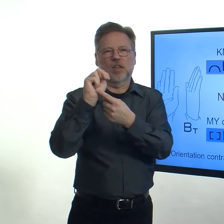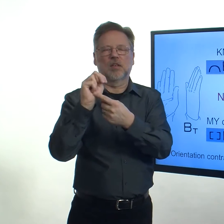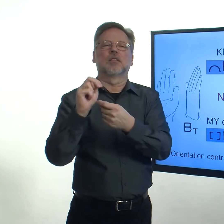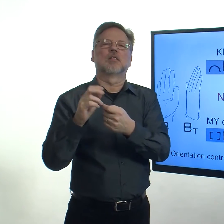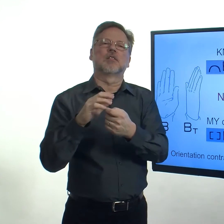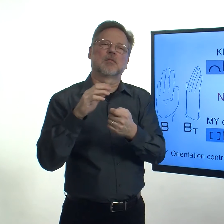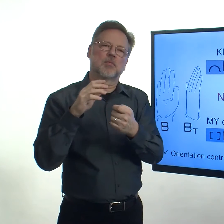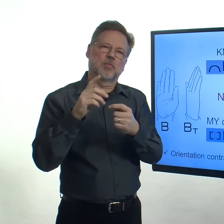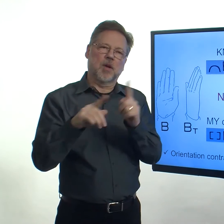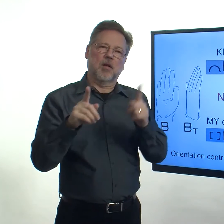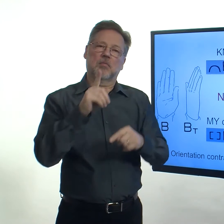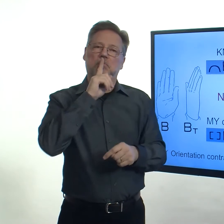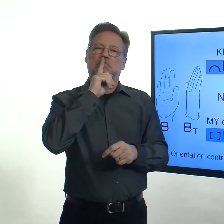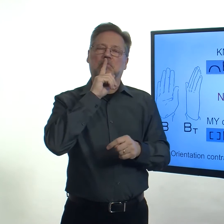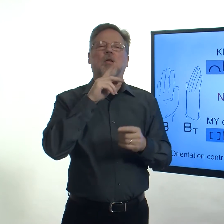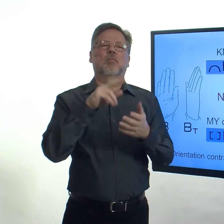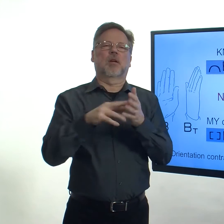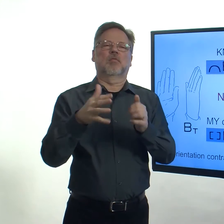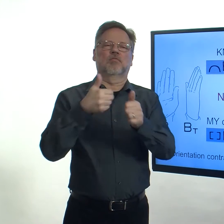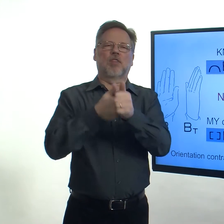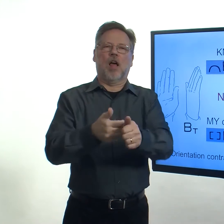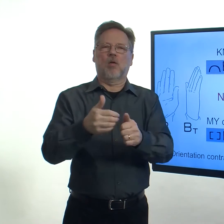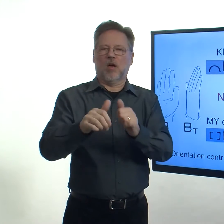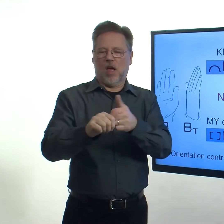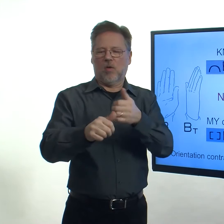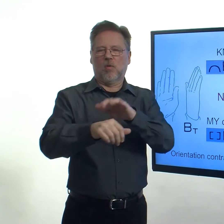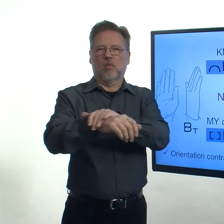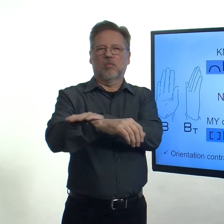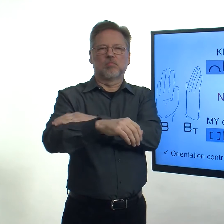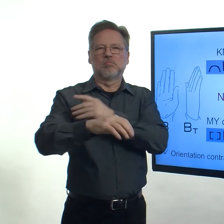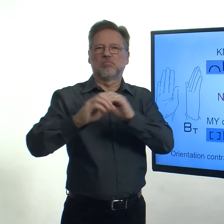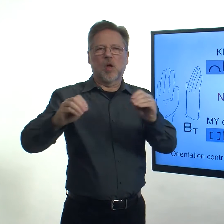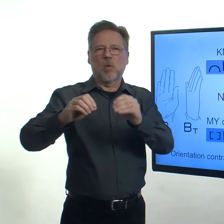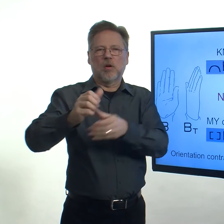mark the orientation. But, if there’s no diacritic, then it means that the orientation